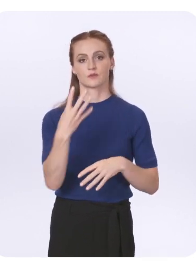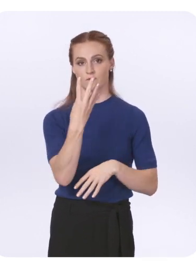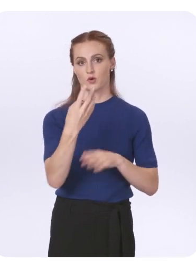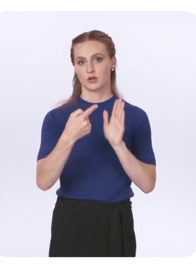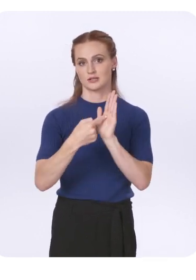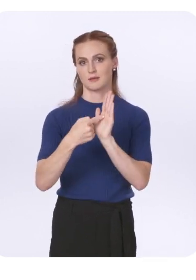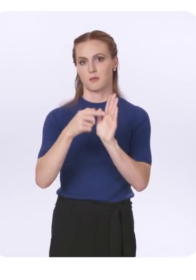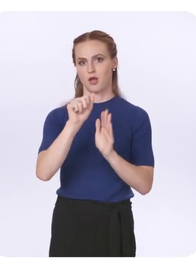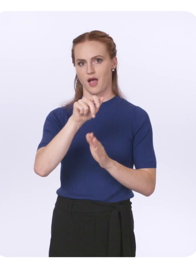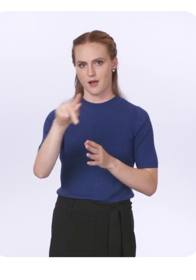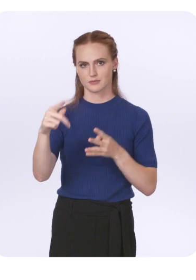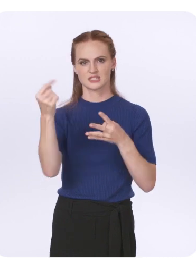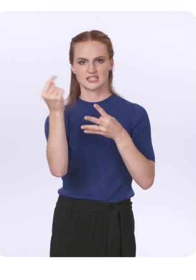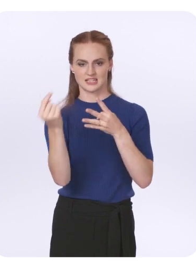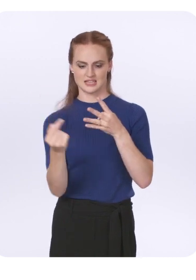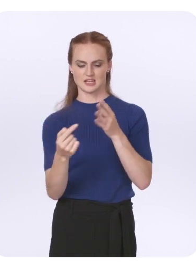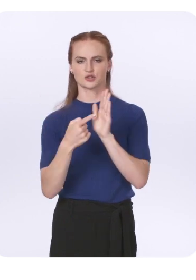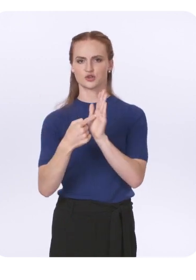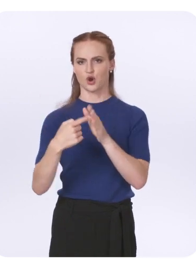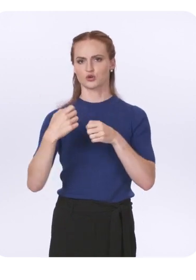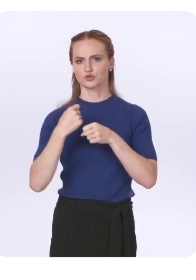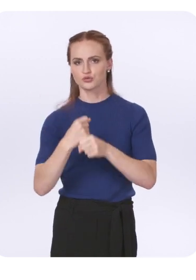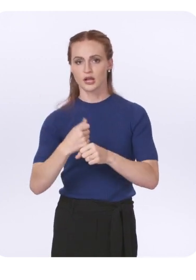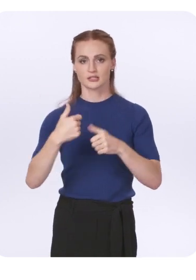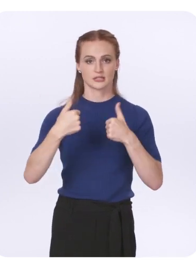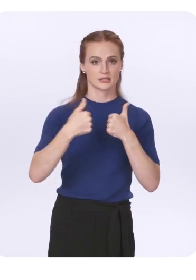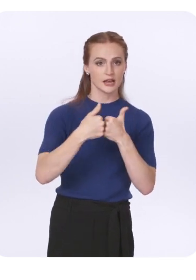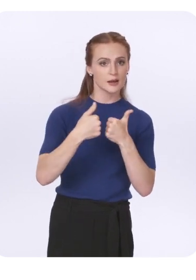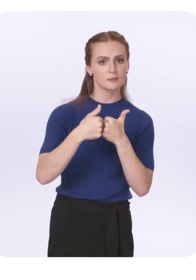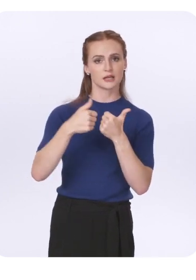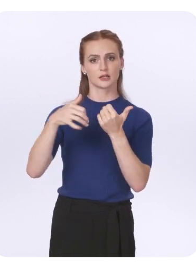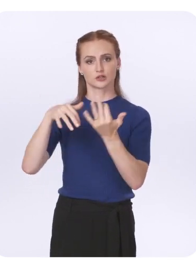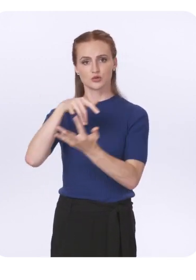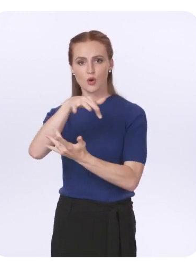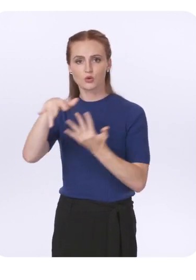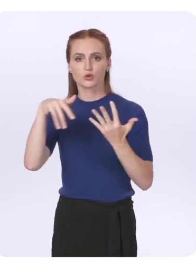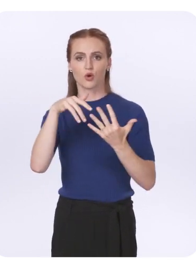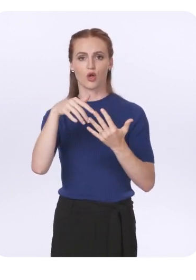and, of course, e-commerce. Now for a cherry on top,